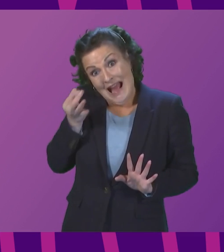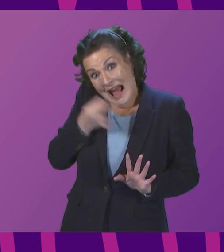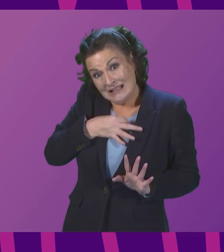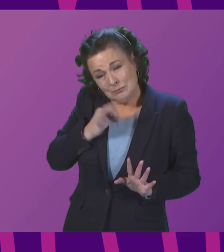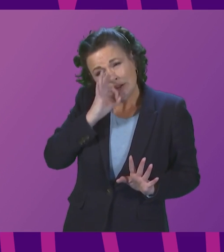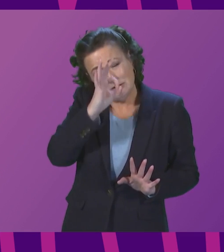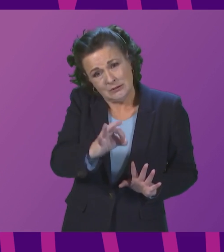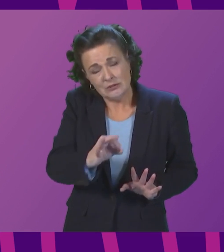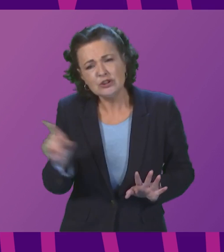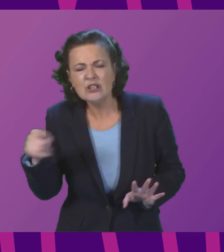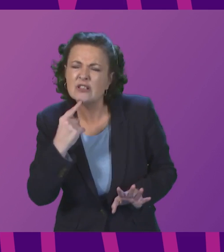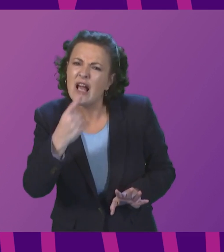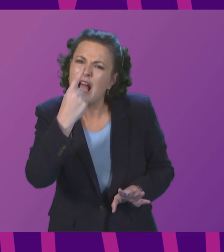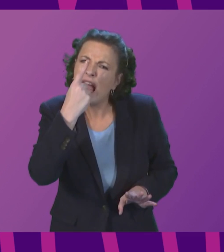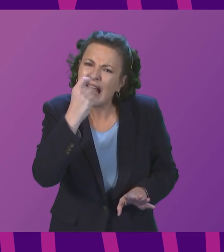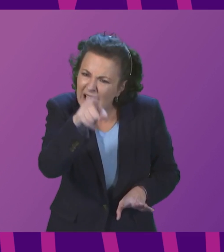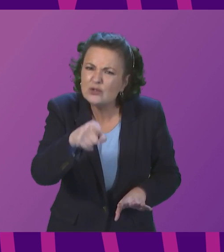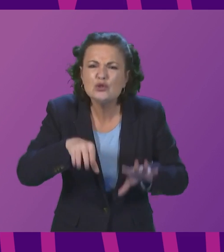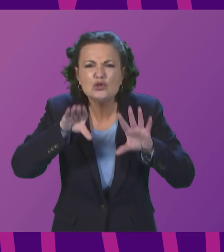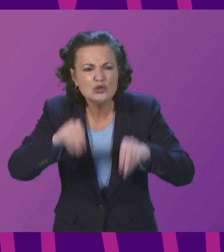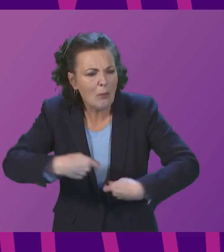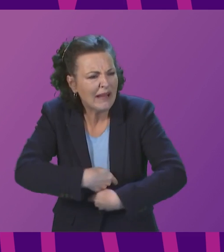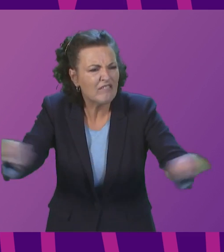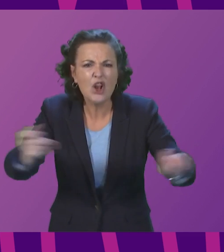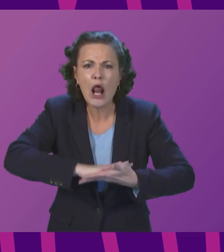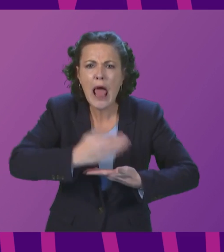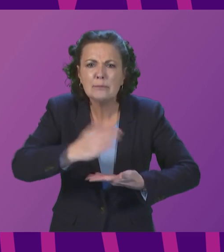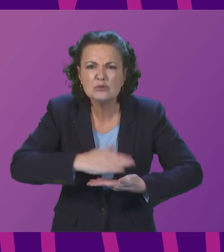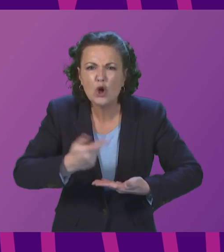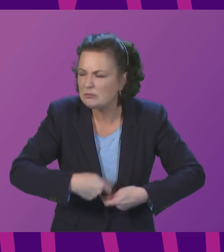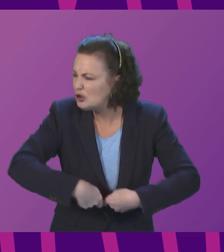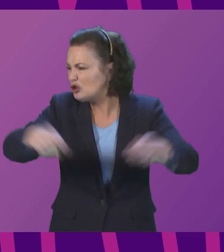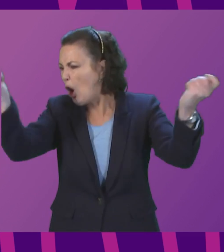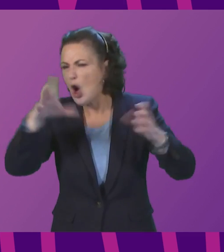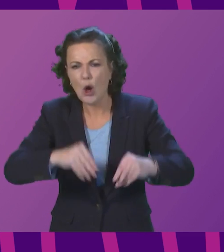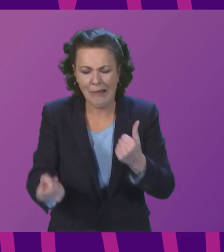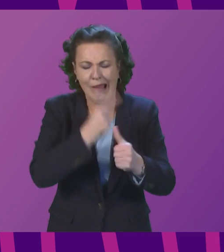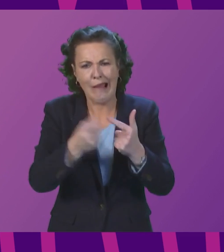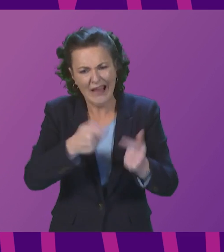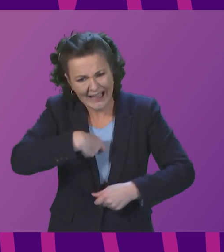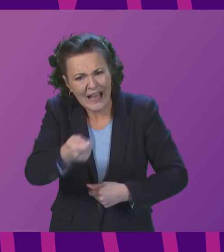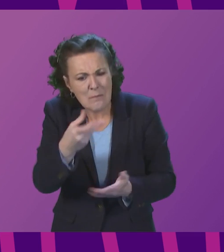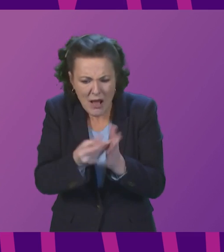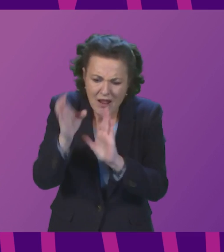“to rescind the free bus travel, stop giving out laptops and put some money into mental health provisions for our young people.” She said: